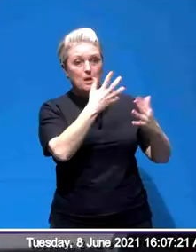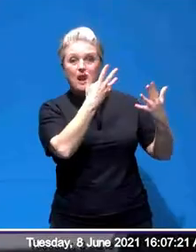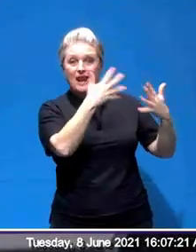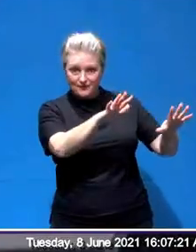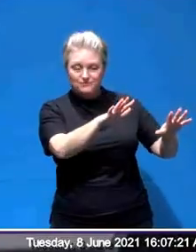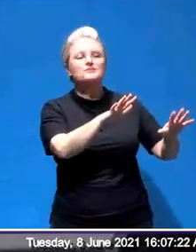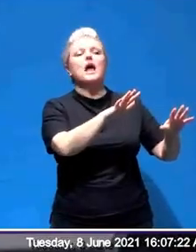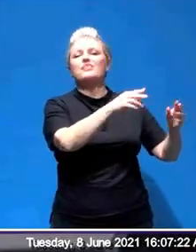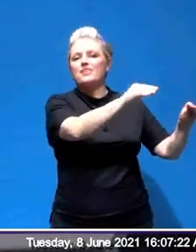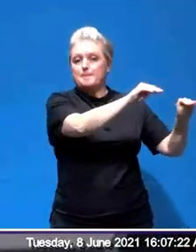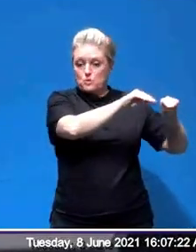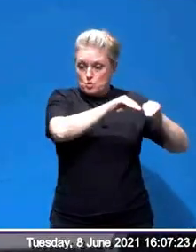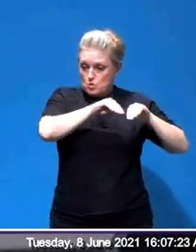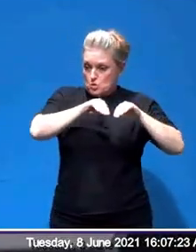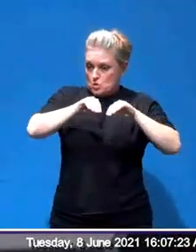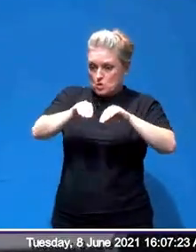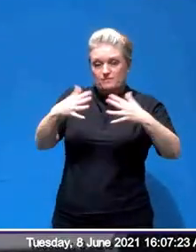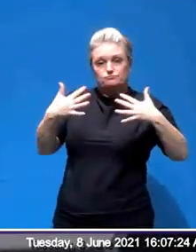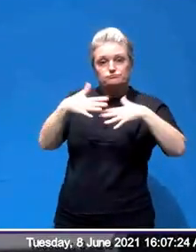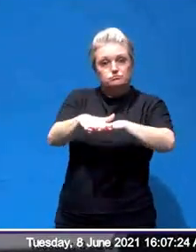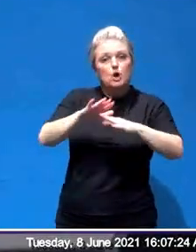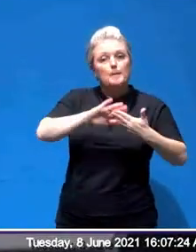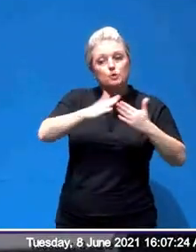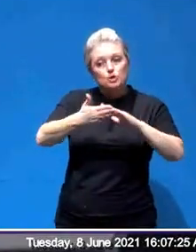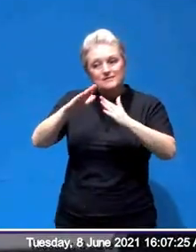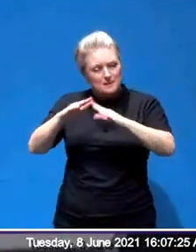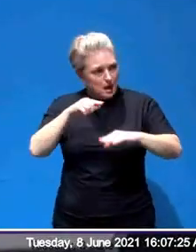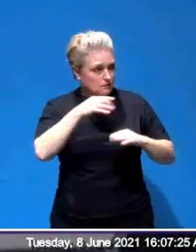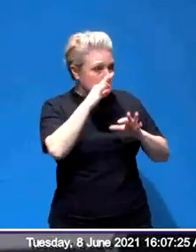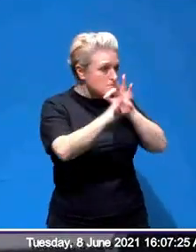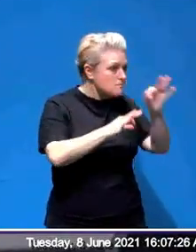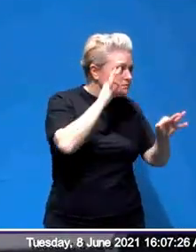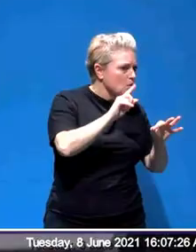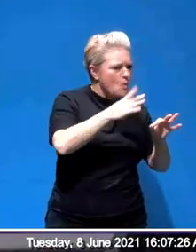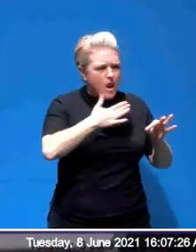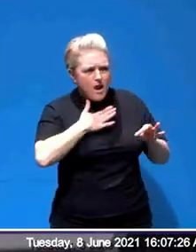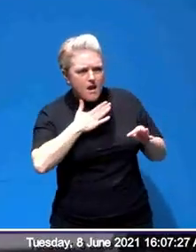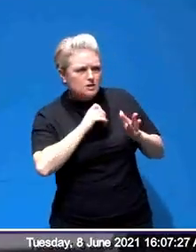make sure that their likes were taken into consideration, whether it was, you